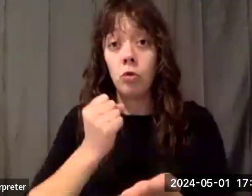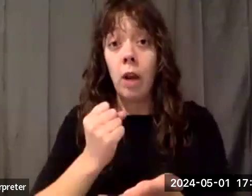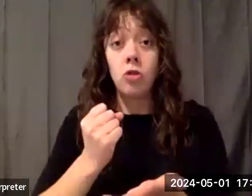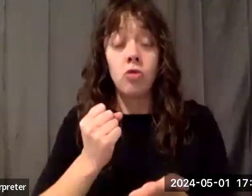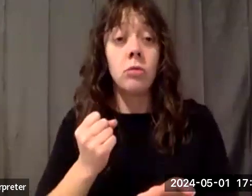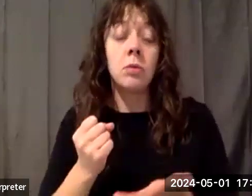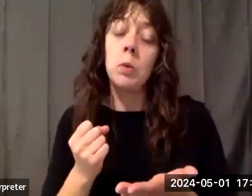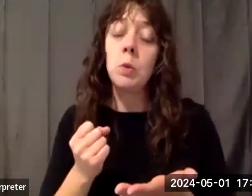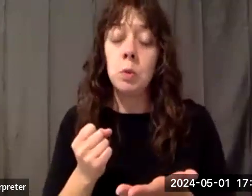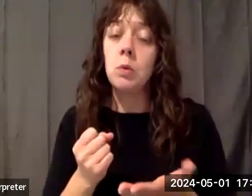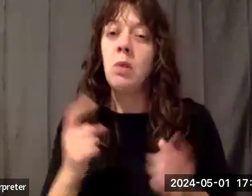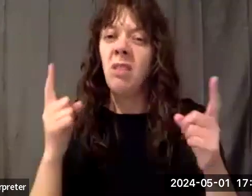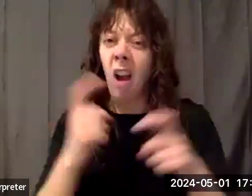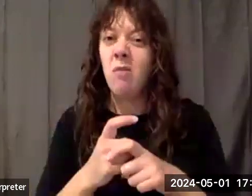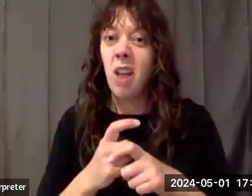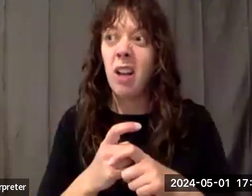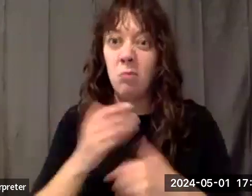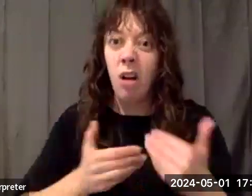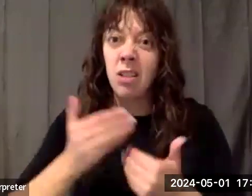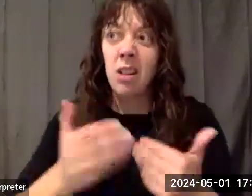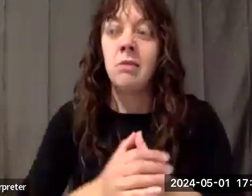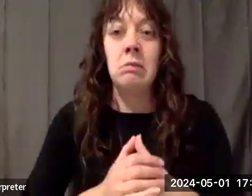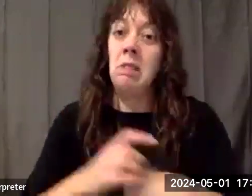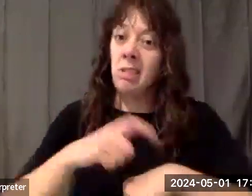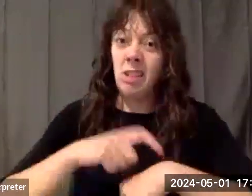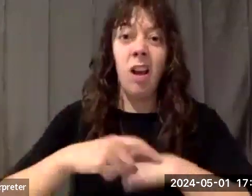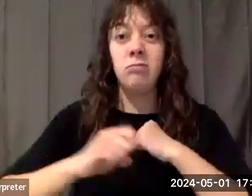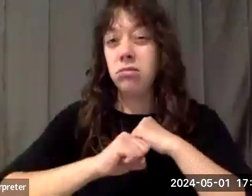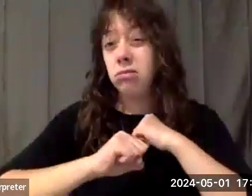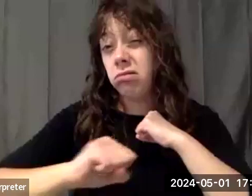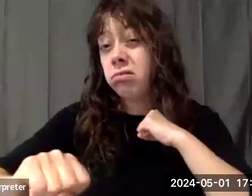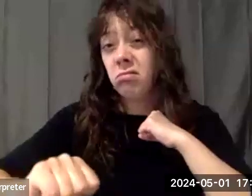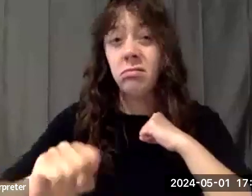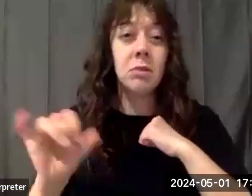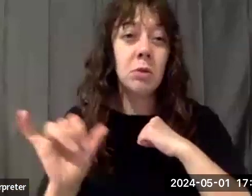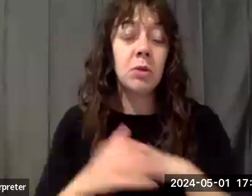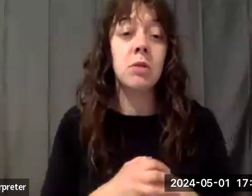that were very long in psychology. It requires multiple offices, offices as well